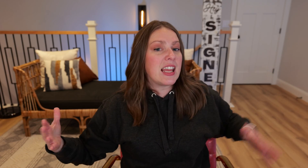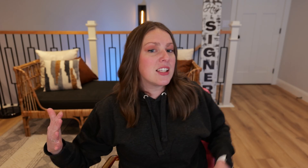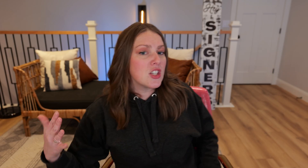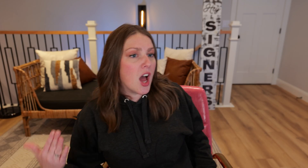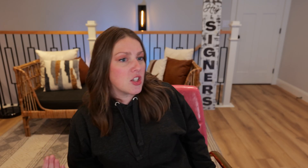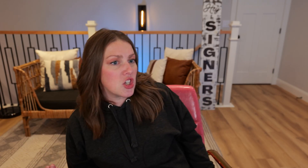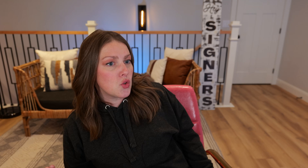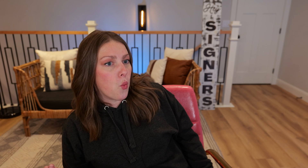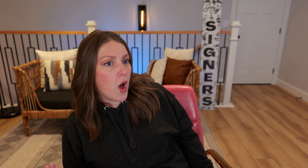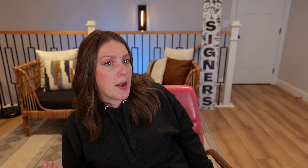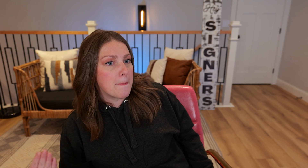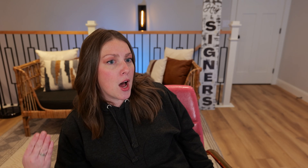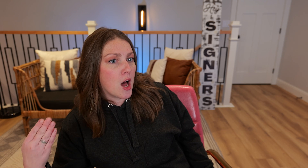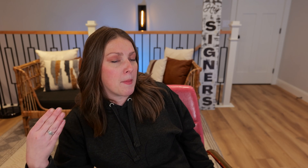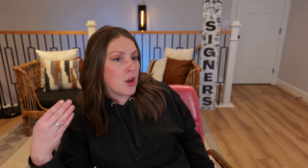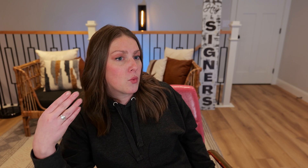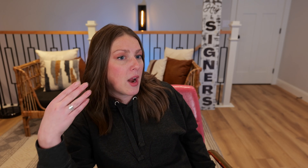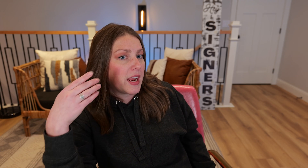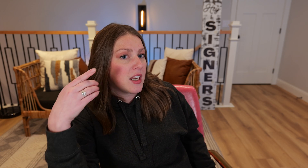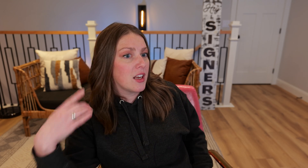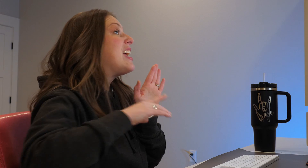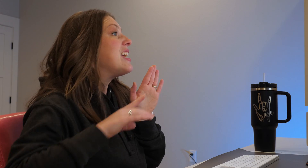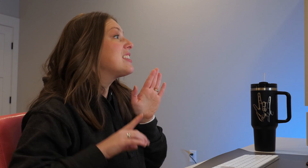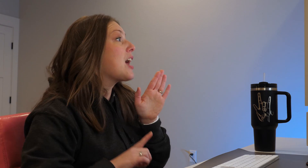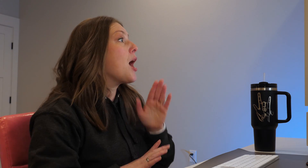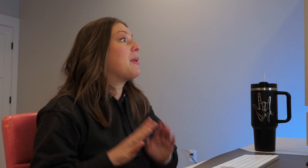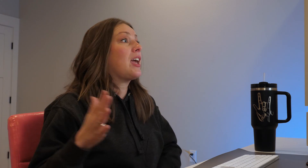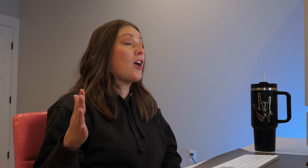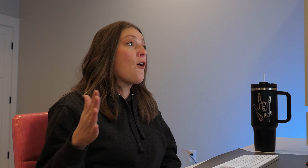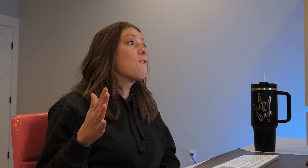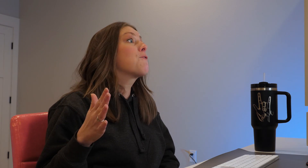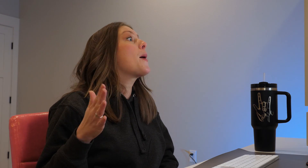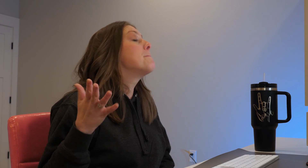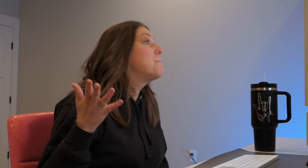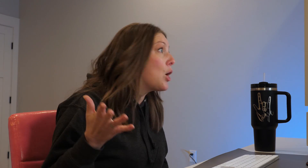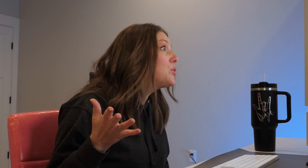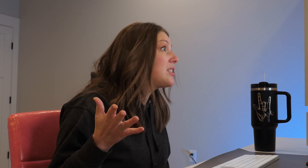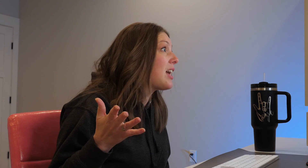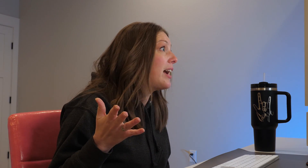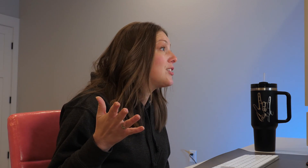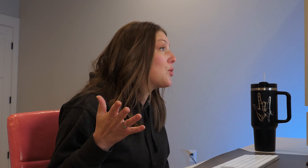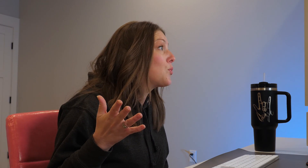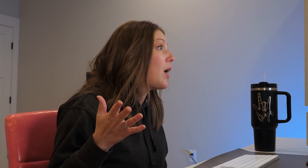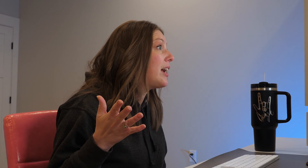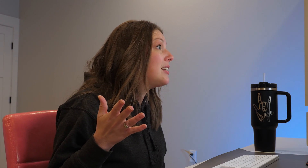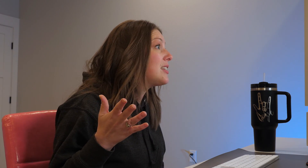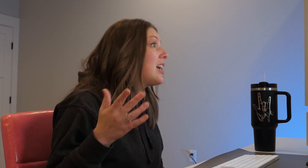It's not just one bomb, Right. It's coming from both sides. Right.